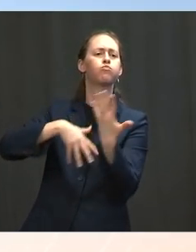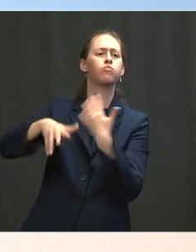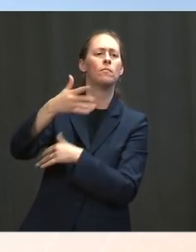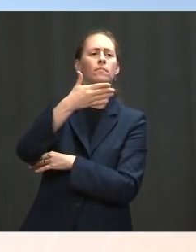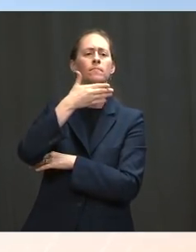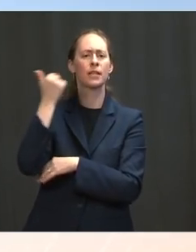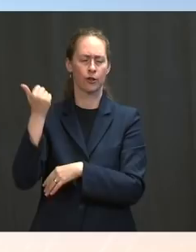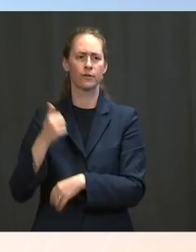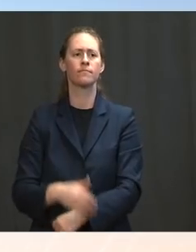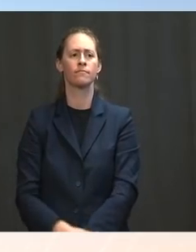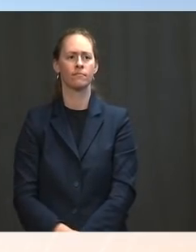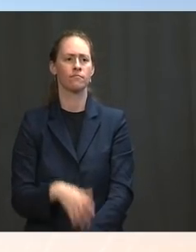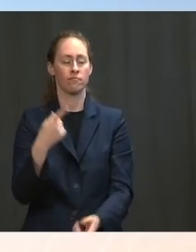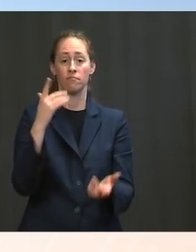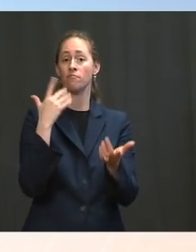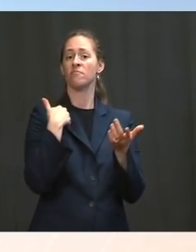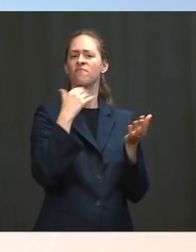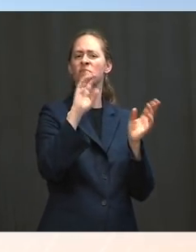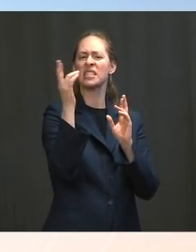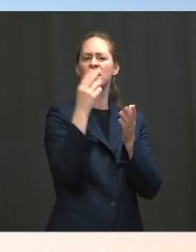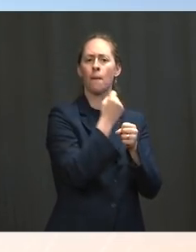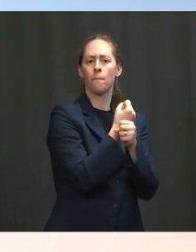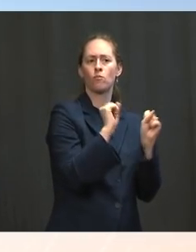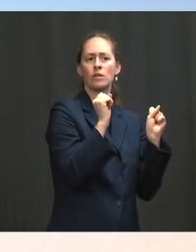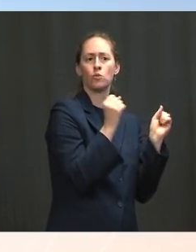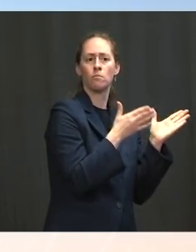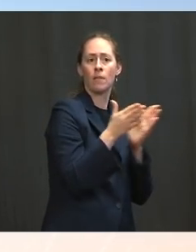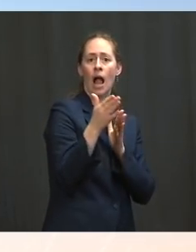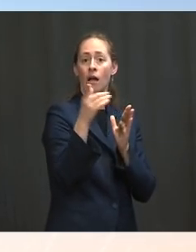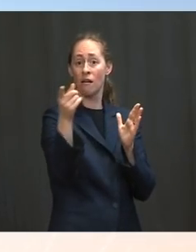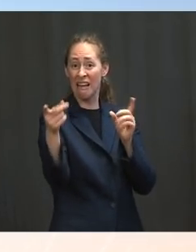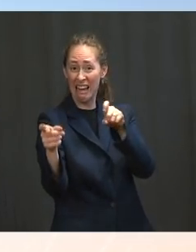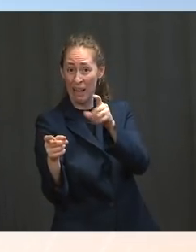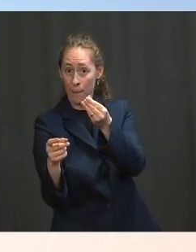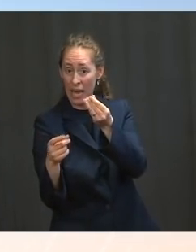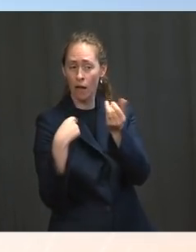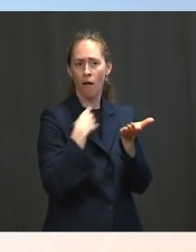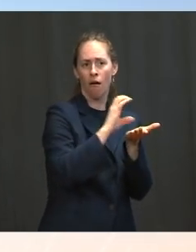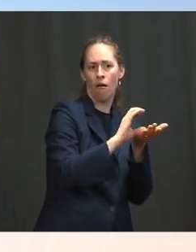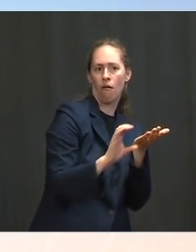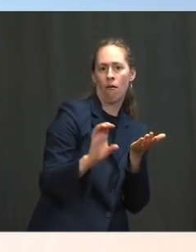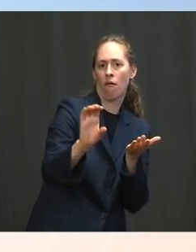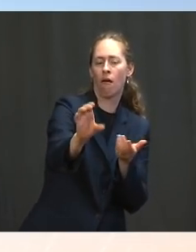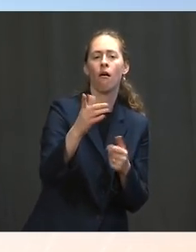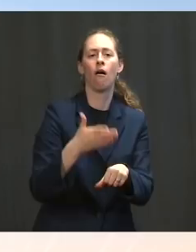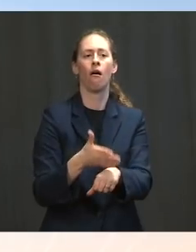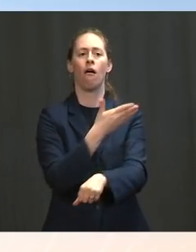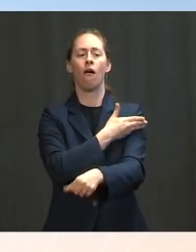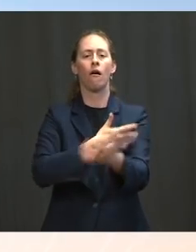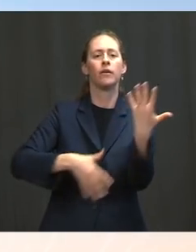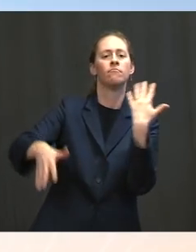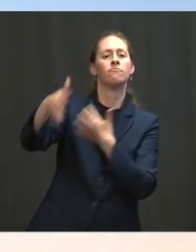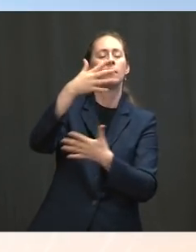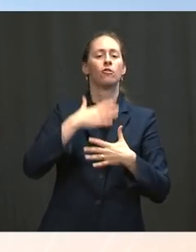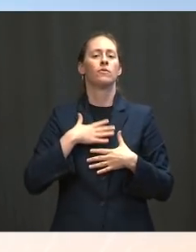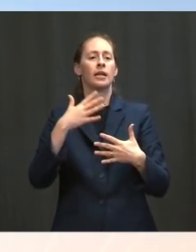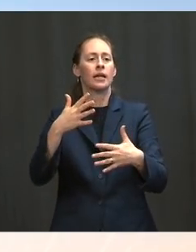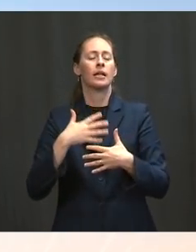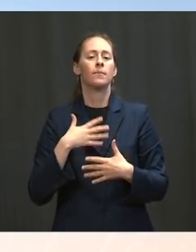where they didn't have the money available. So, that is certainly what we expect, and we are looking forward to schools being reopened in the fall.